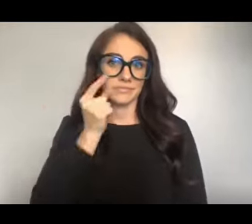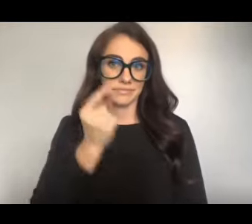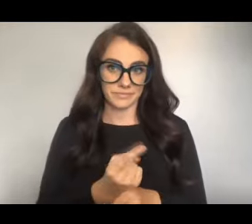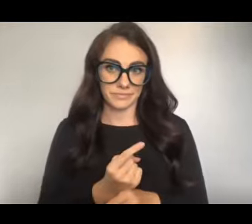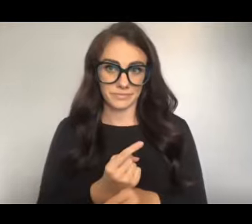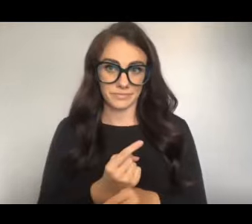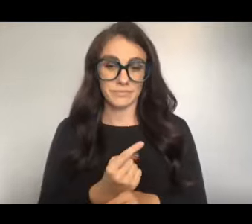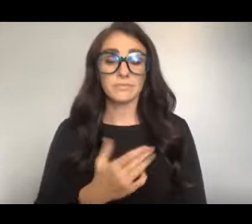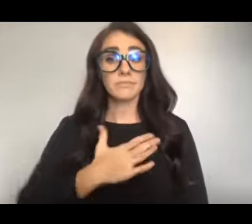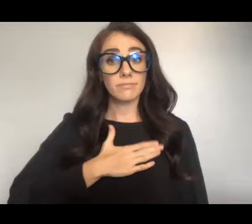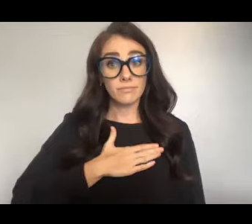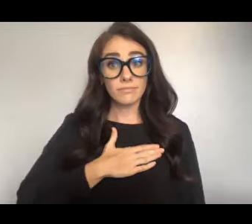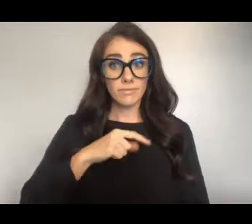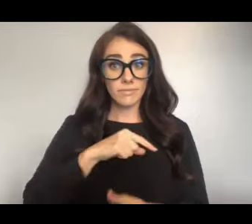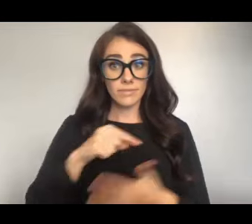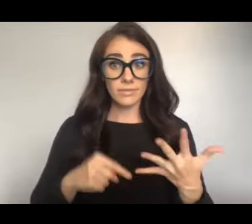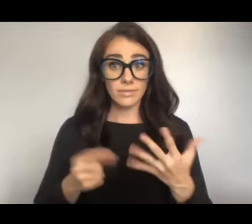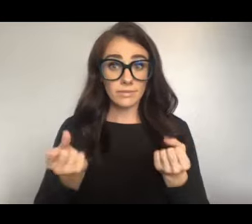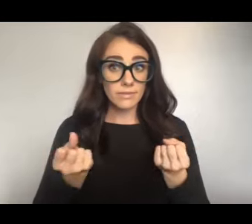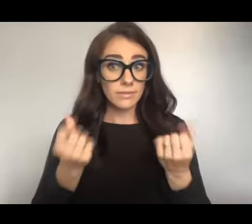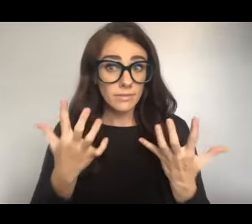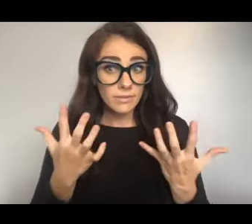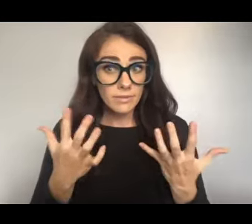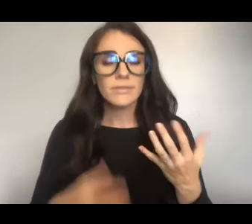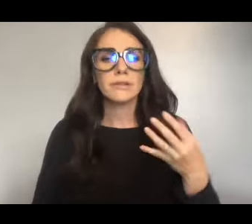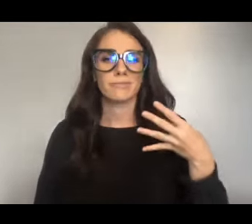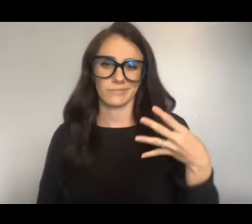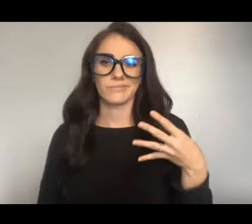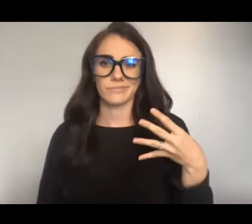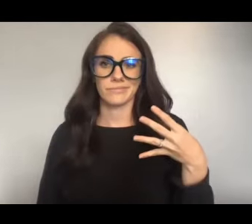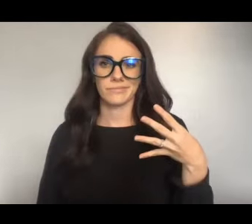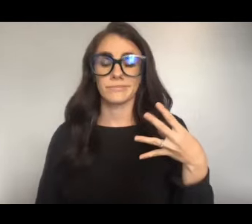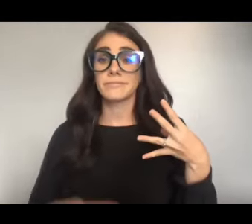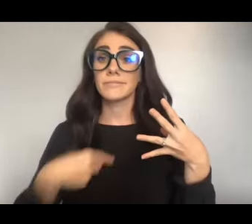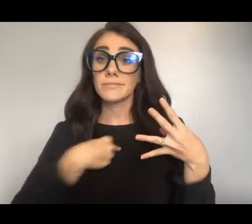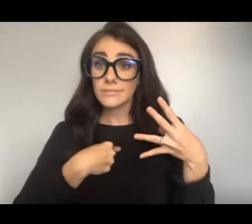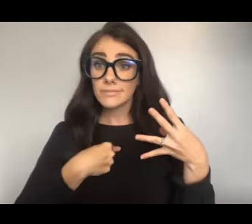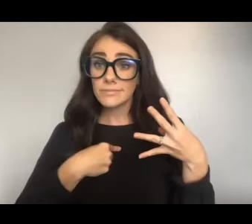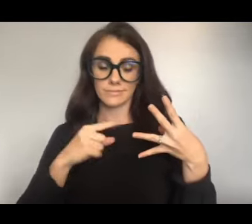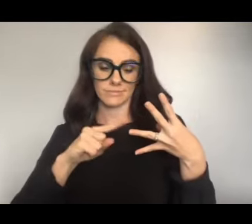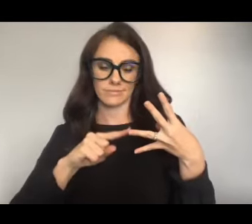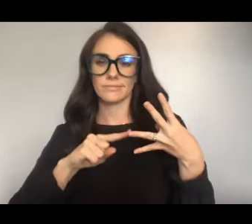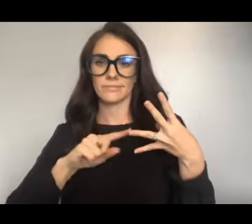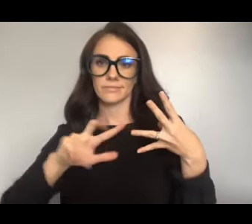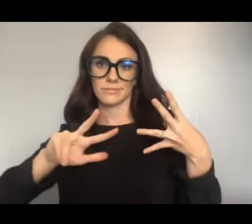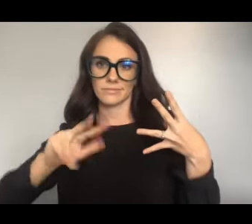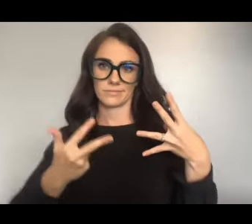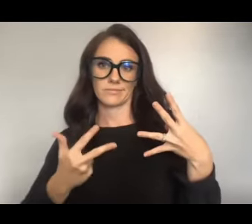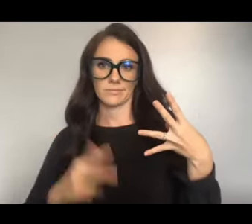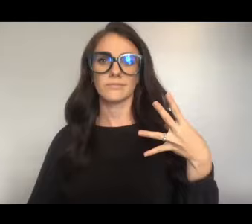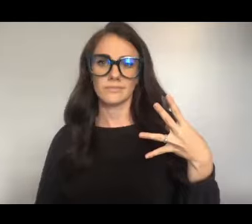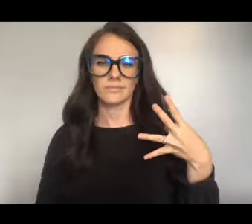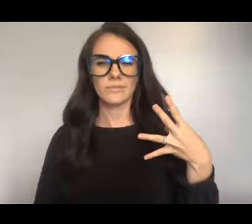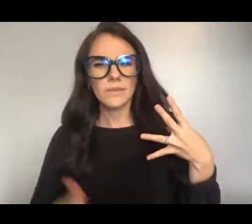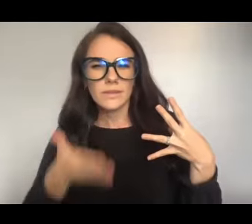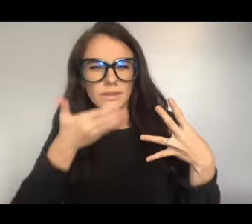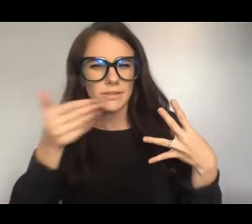So, for example, I have three sisters so my list would have four I'm third